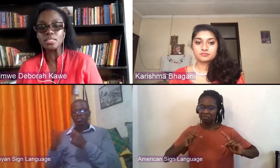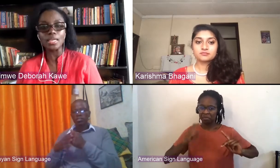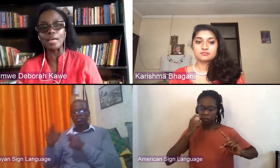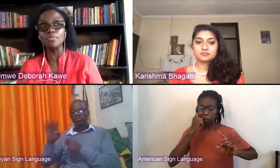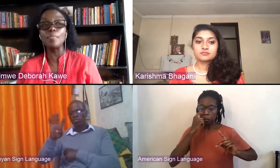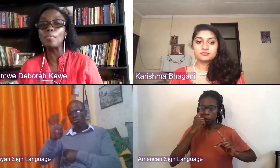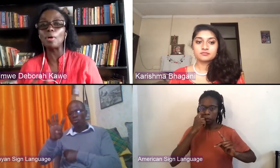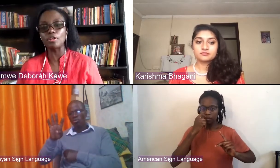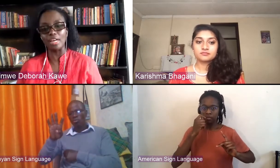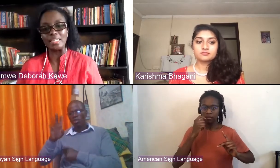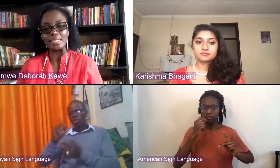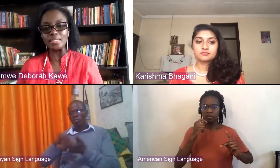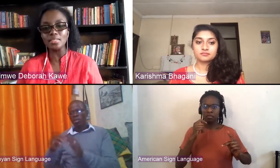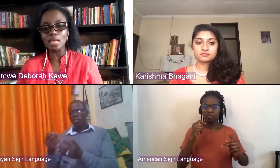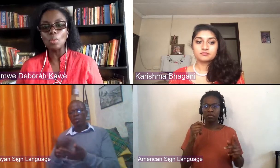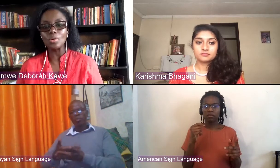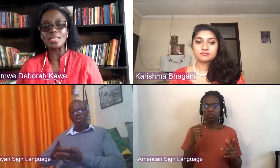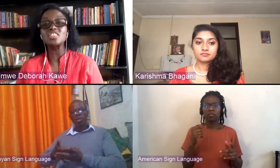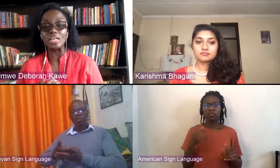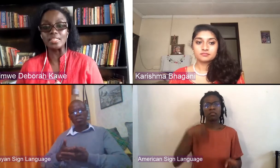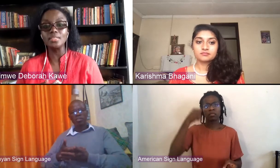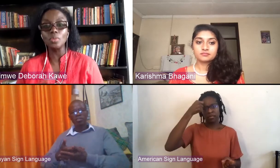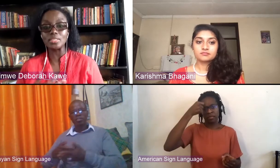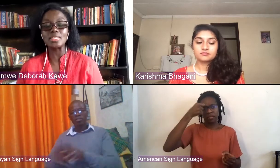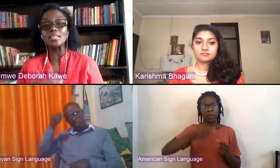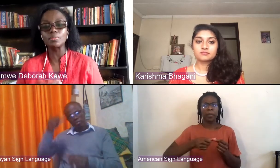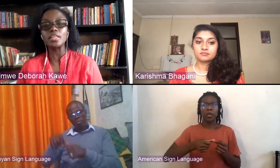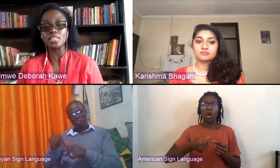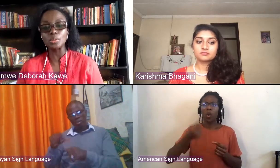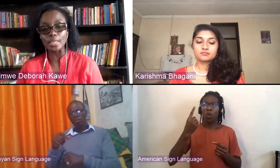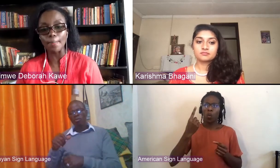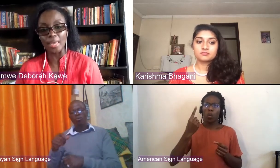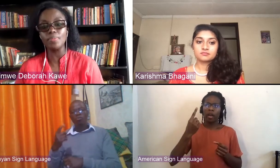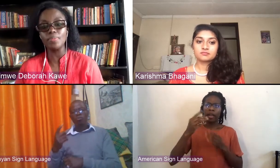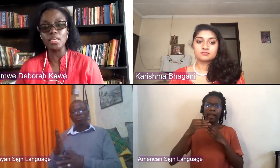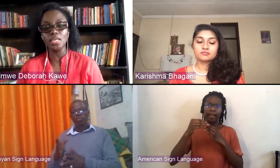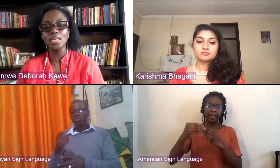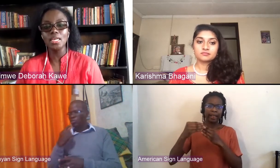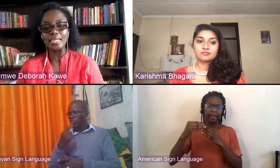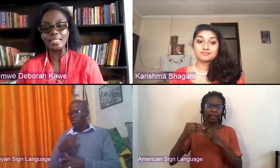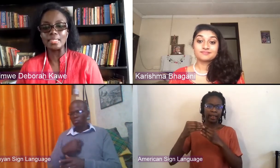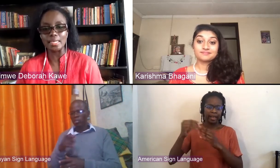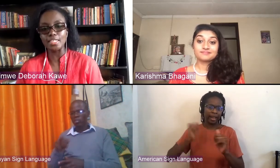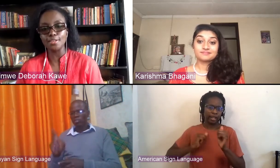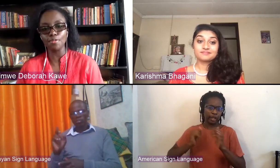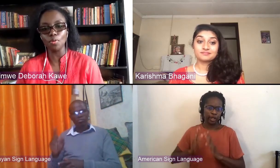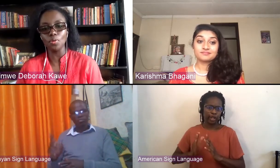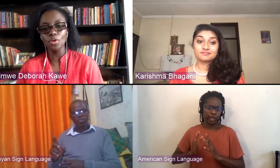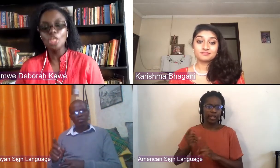Like I remember one of our leads was actually, was telling me that he was a baby in 1994.